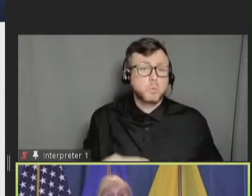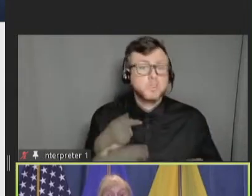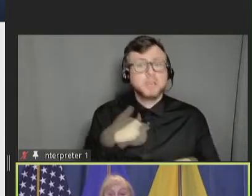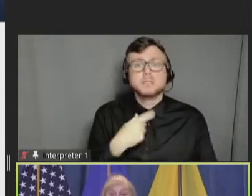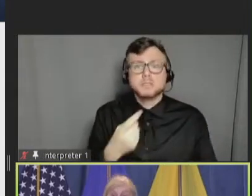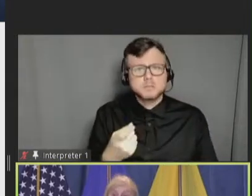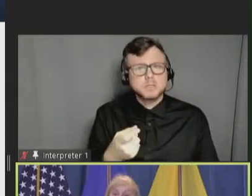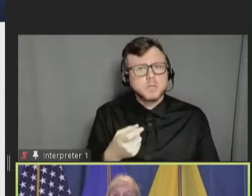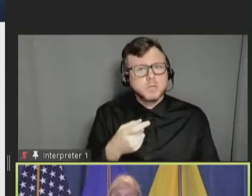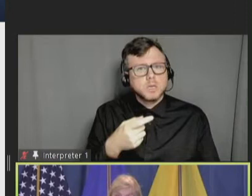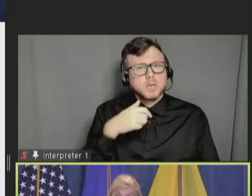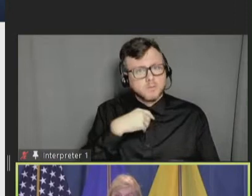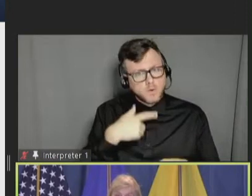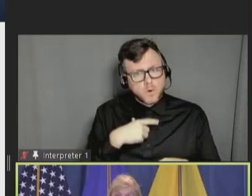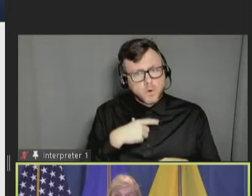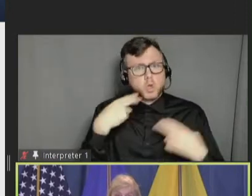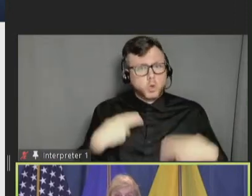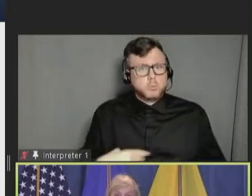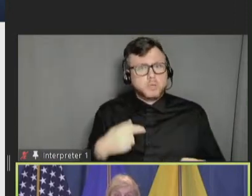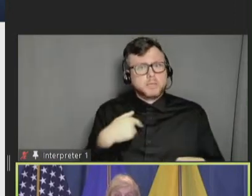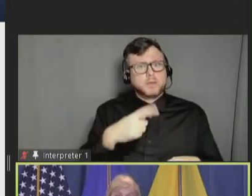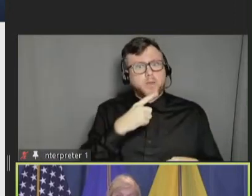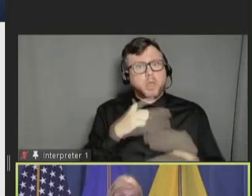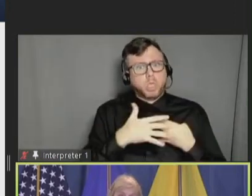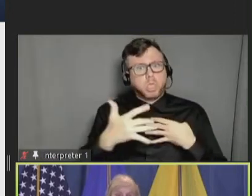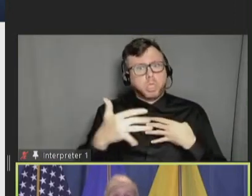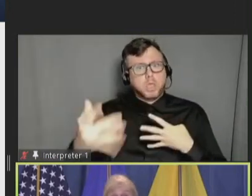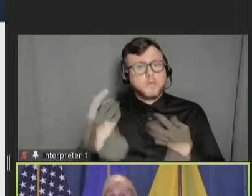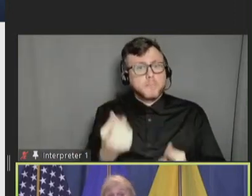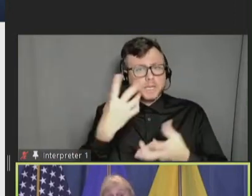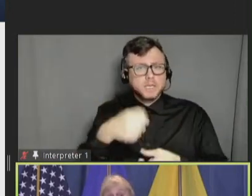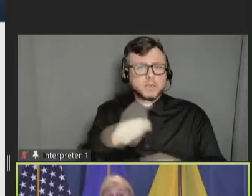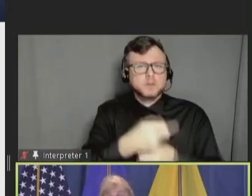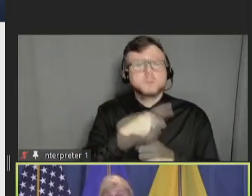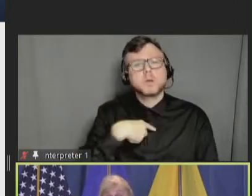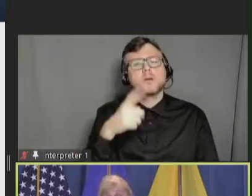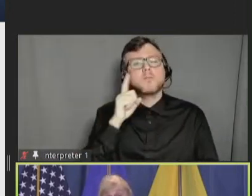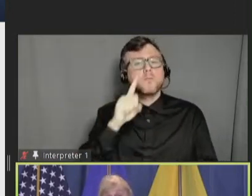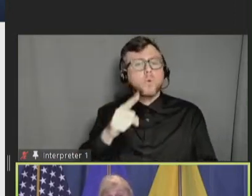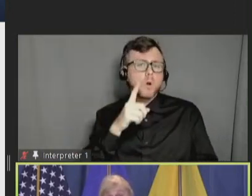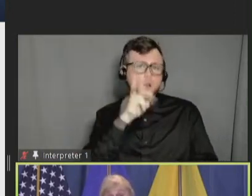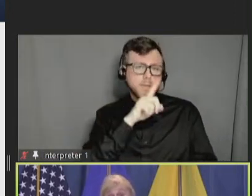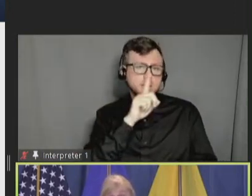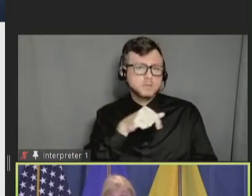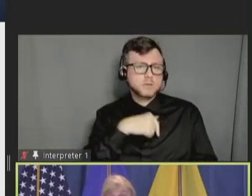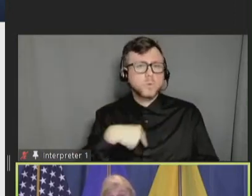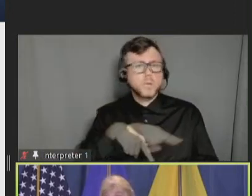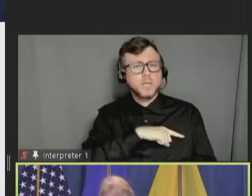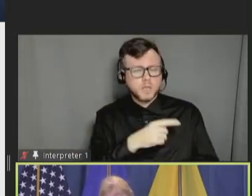we waited four months, which is about a sixth of the lifespan of a mouse,